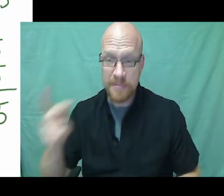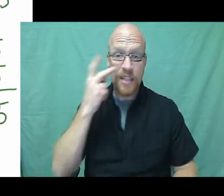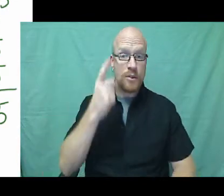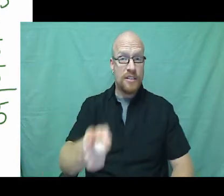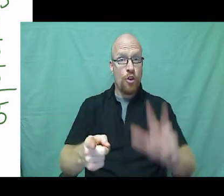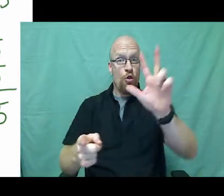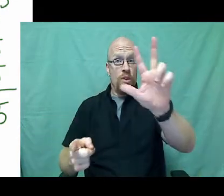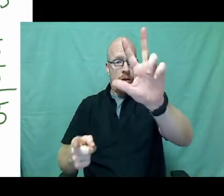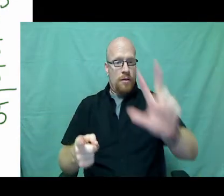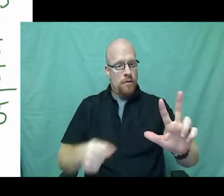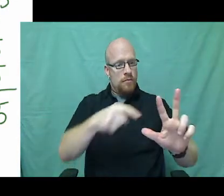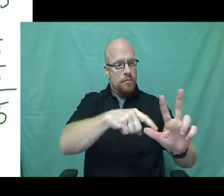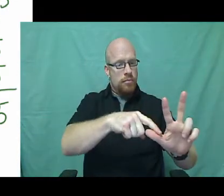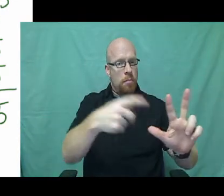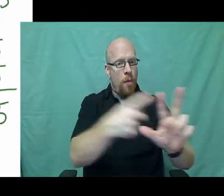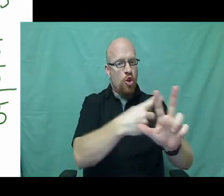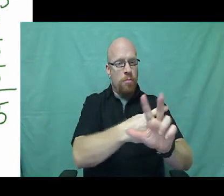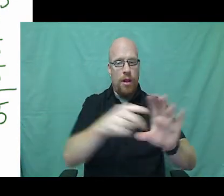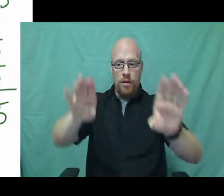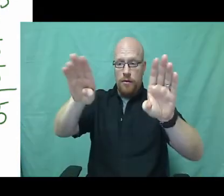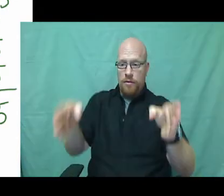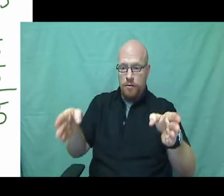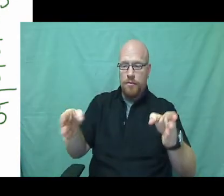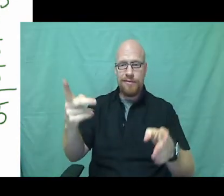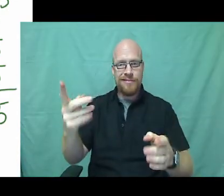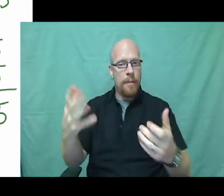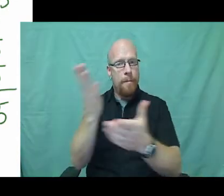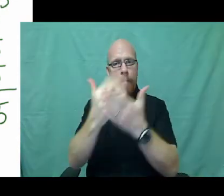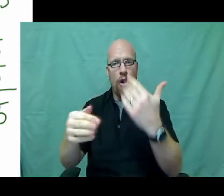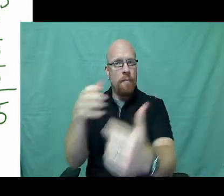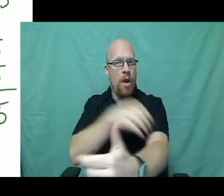See what we had, we had three multiplied the quantity